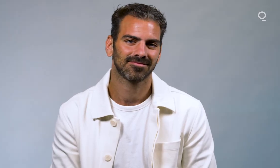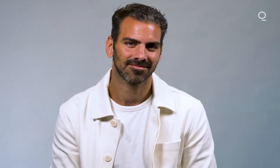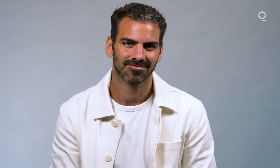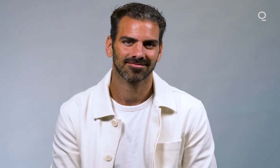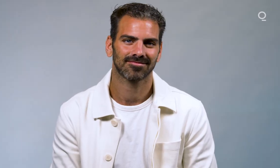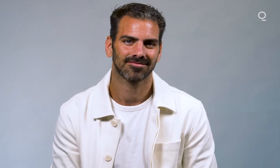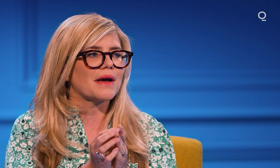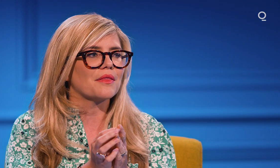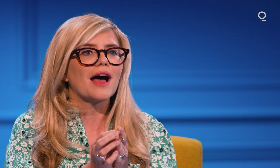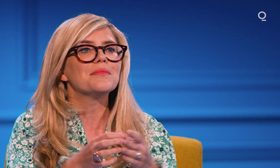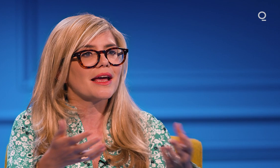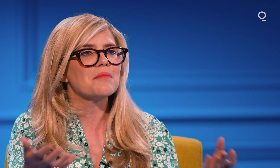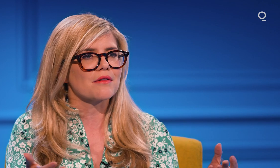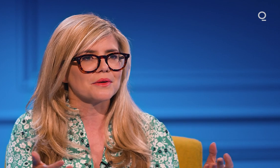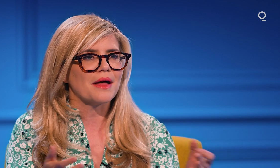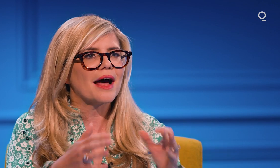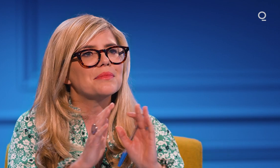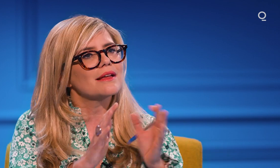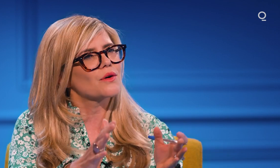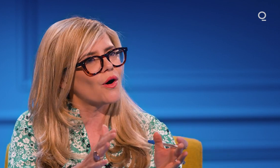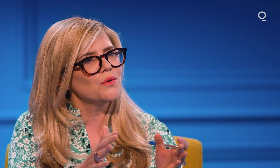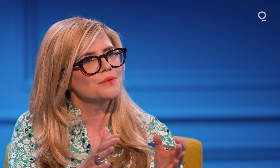those sorts of videos about that being a miracle and that being the goal.